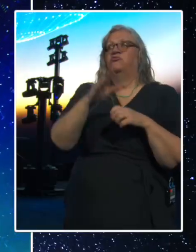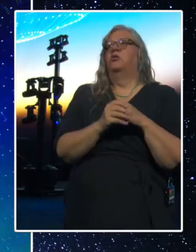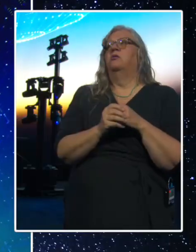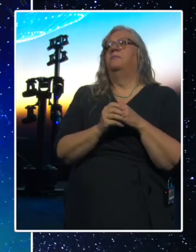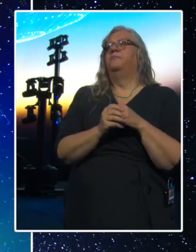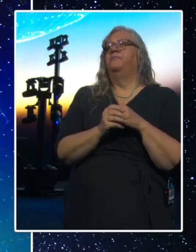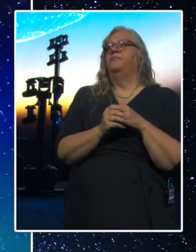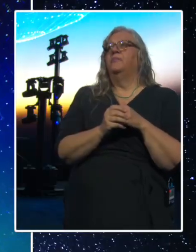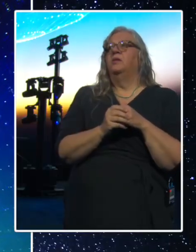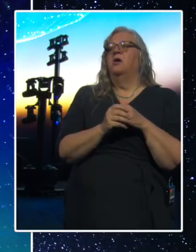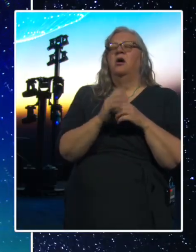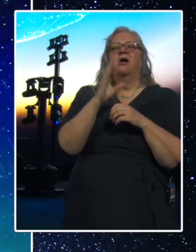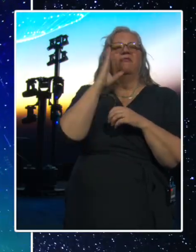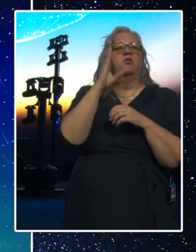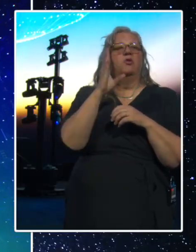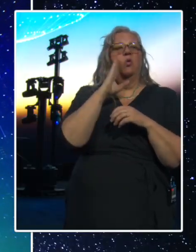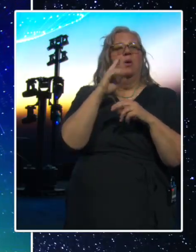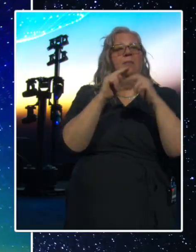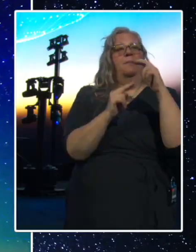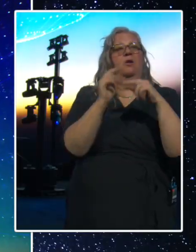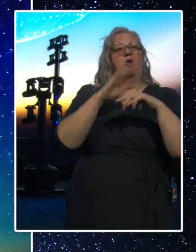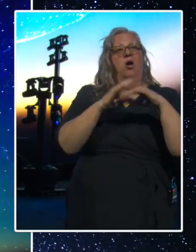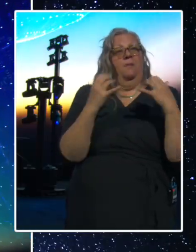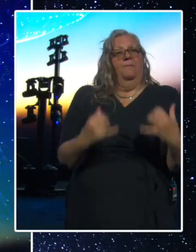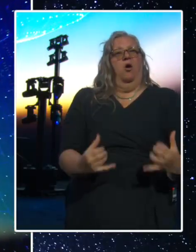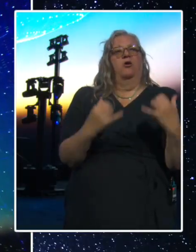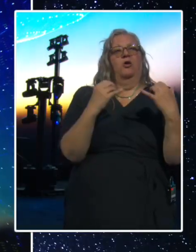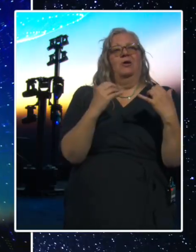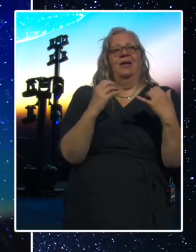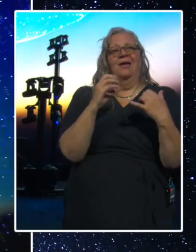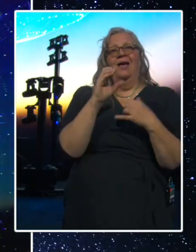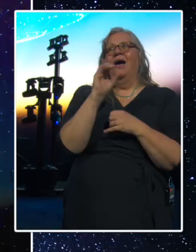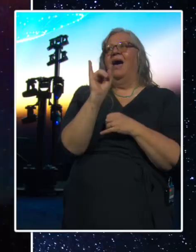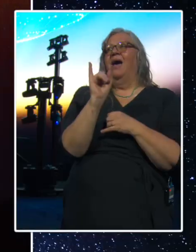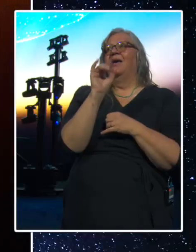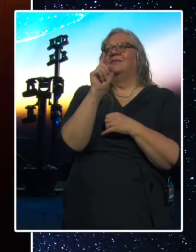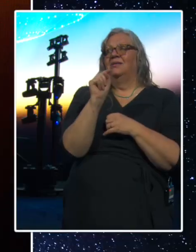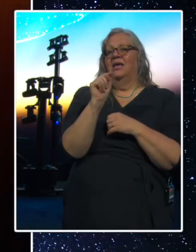the future that will be built on a modern IT foundation,